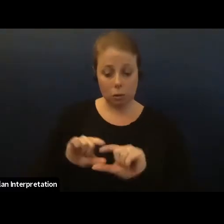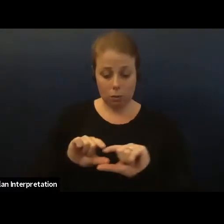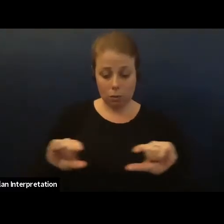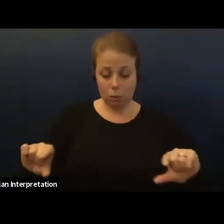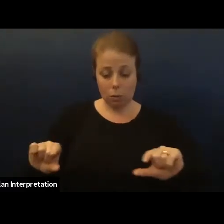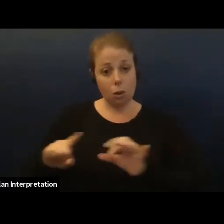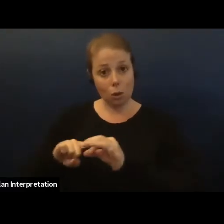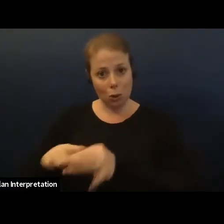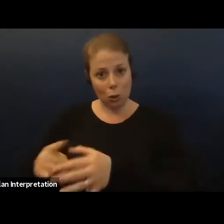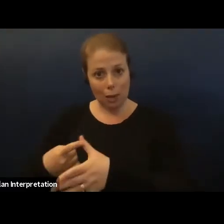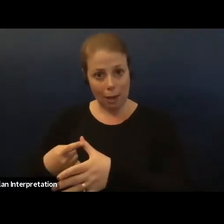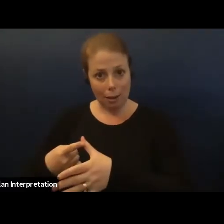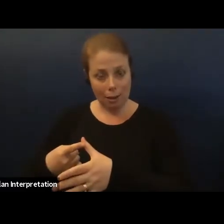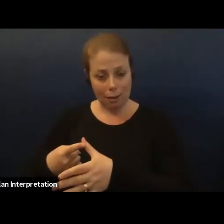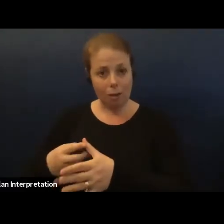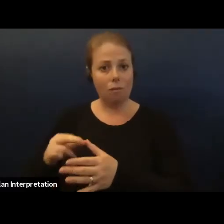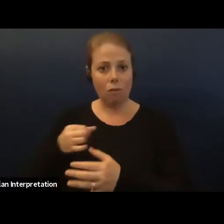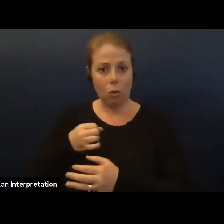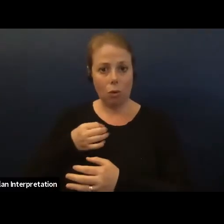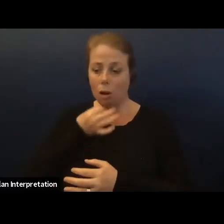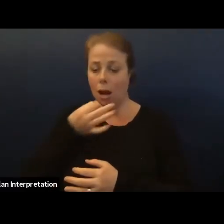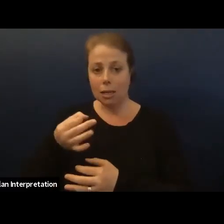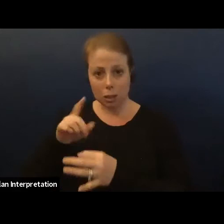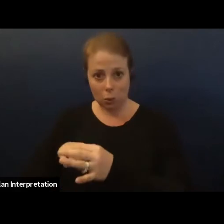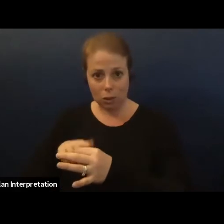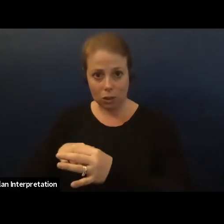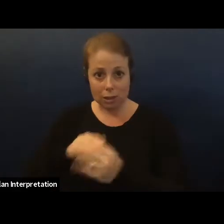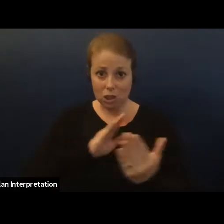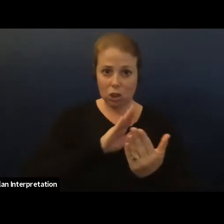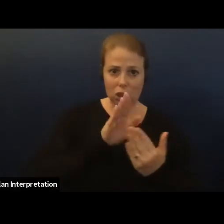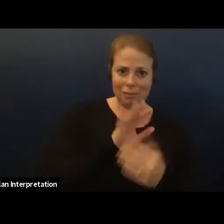questions rather than the chat. And you can keep those questions anonymous if you like.